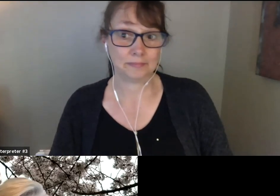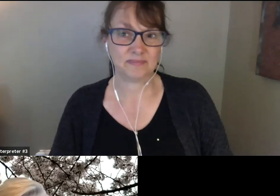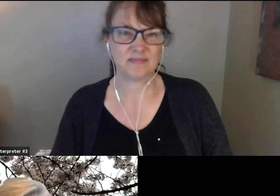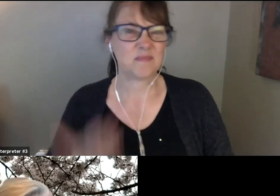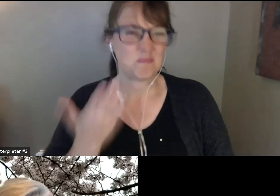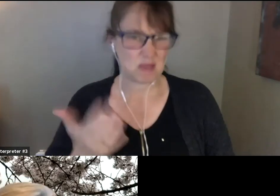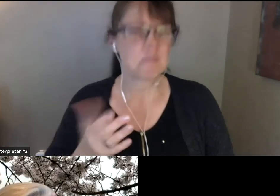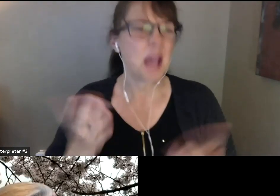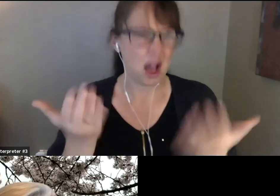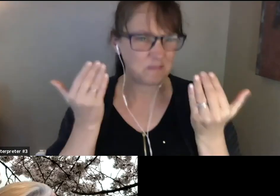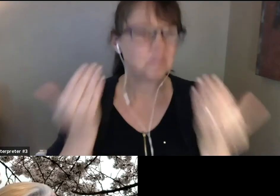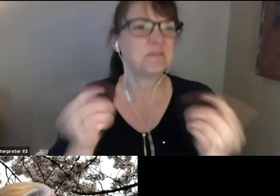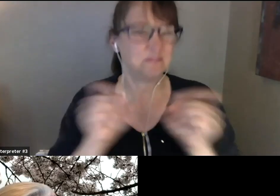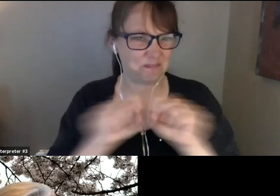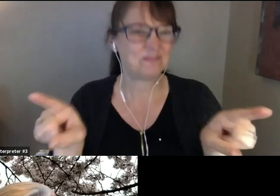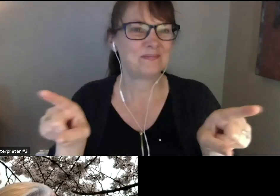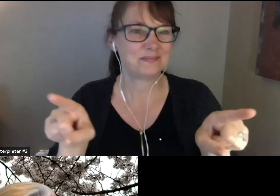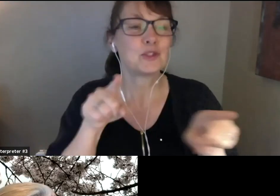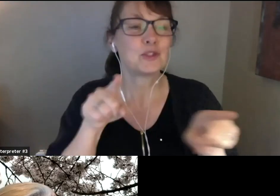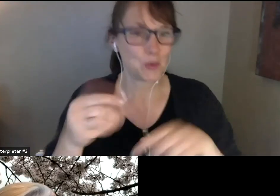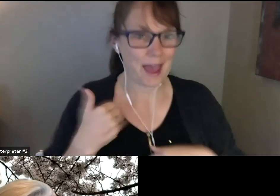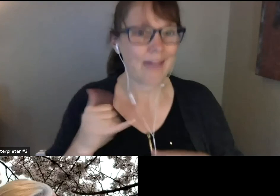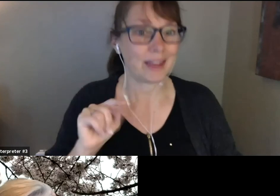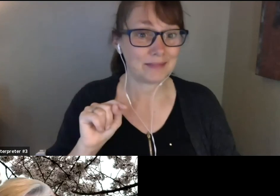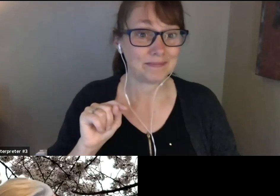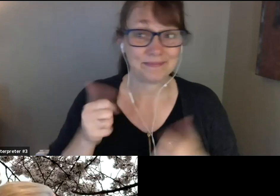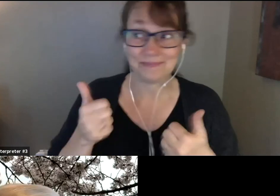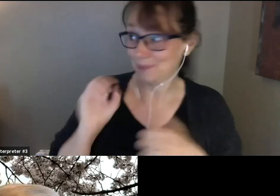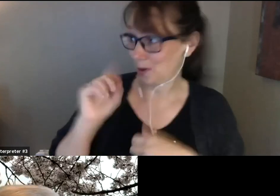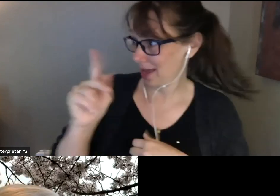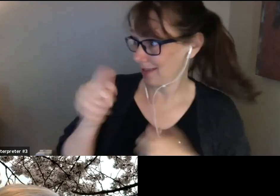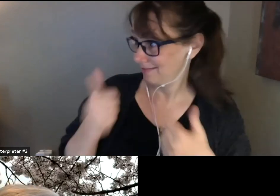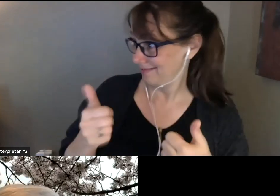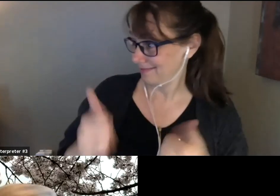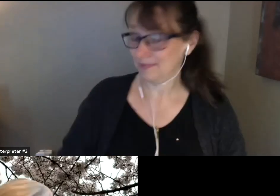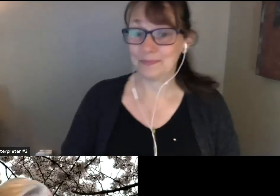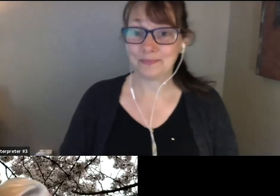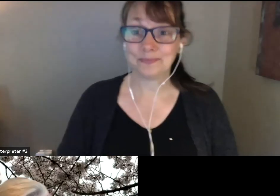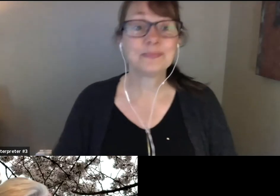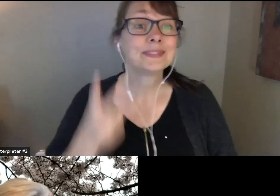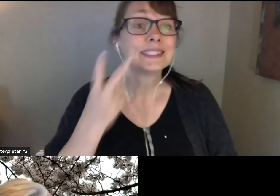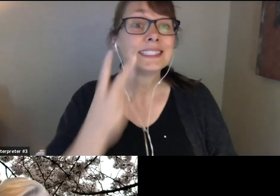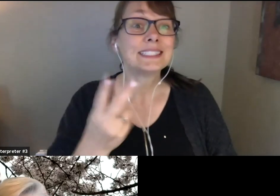so you’ve got it. Ok? VAN GELDER: That’d be great, Annie, thank you. SCHAFFNER: Ok, so you can be back at 2:10.